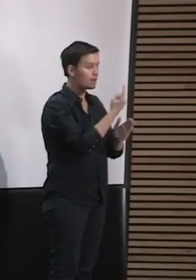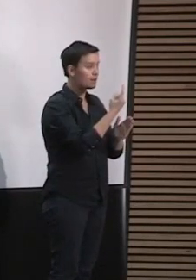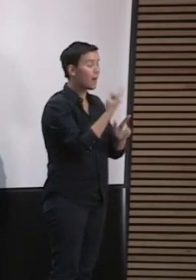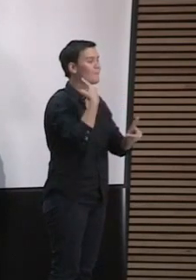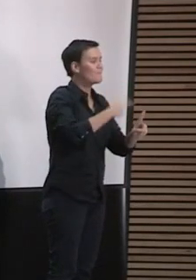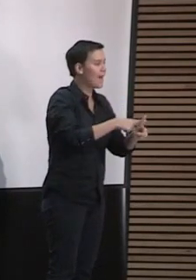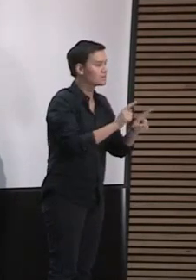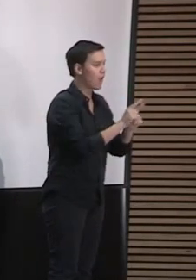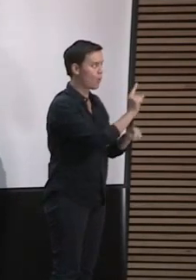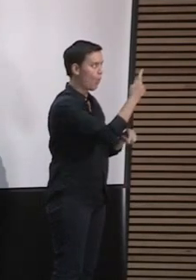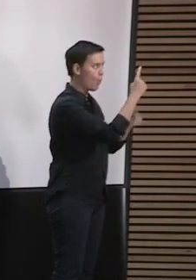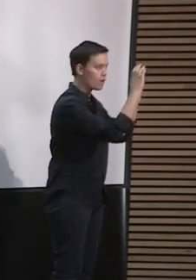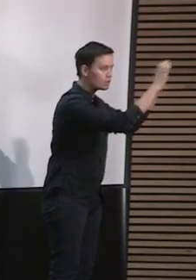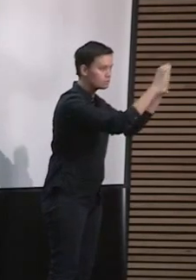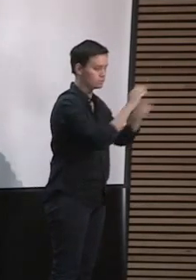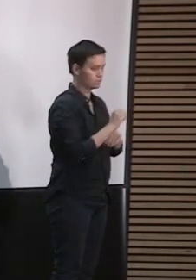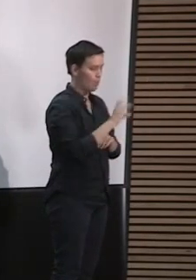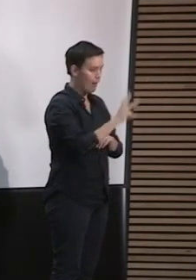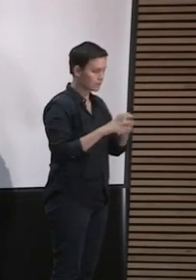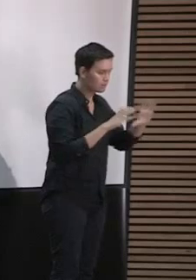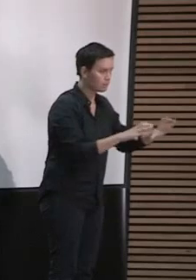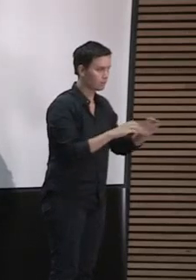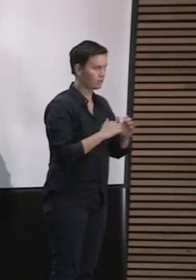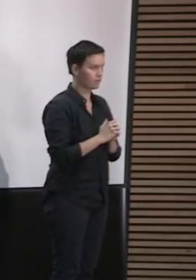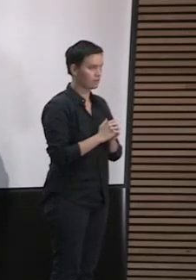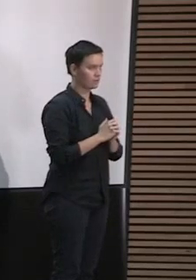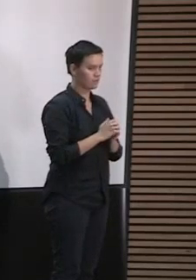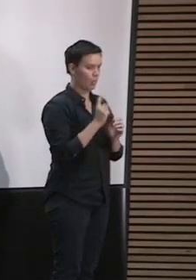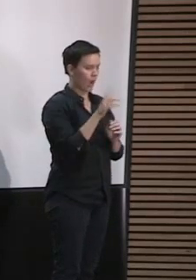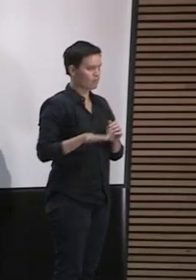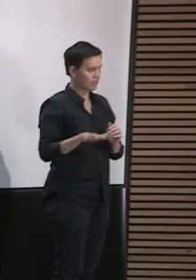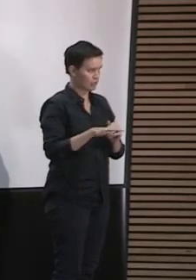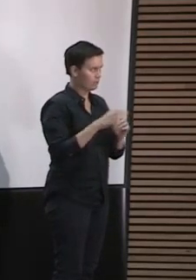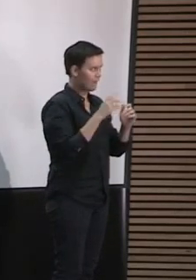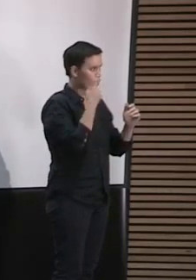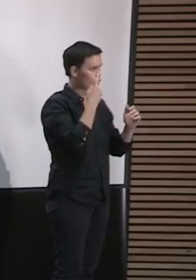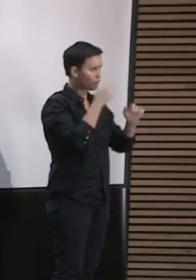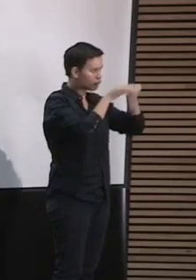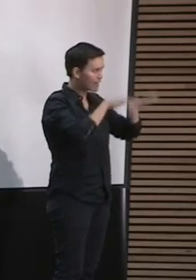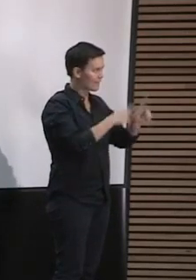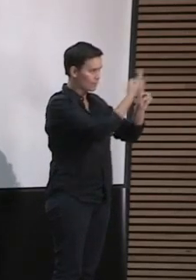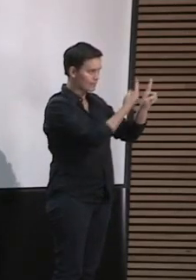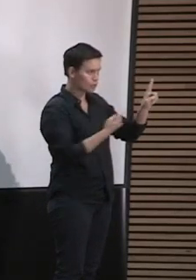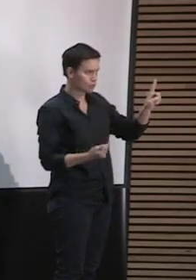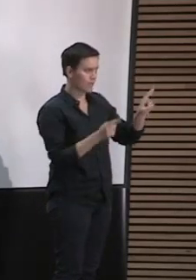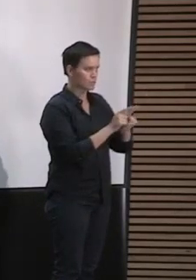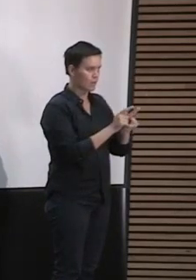interregional spread. That's important for us in assessing what we do next with our alert